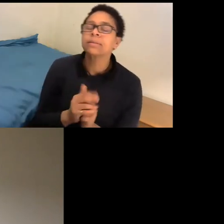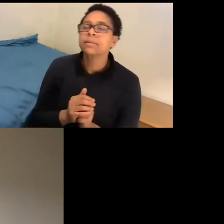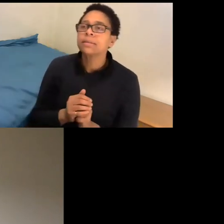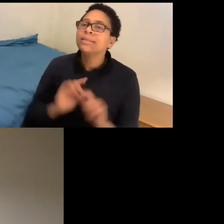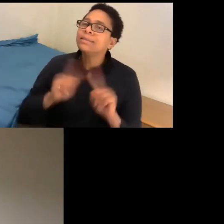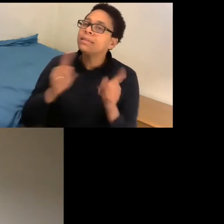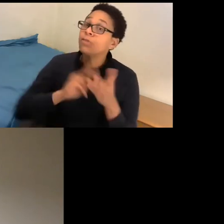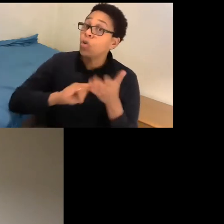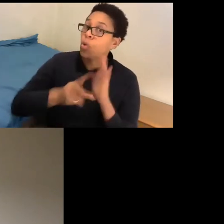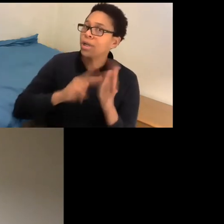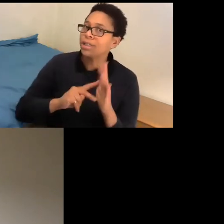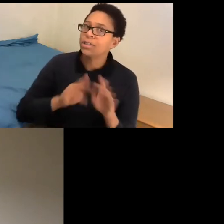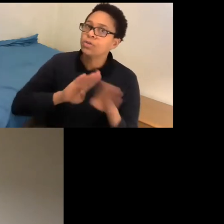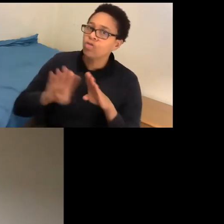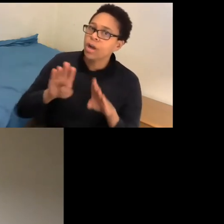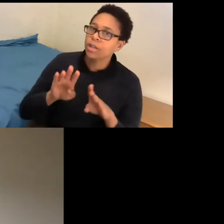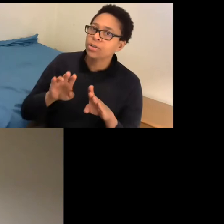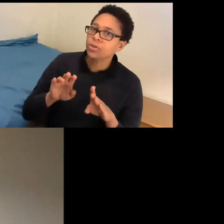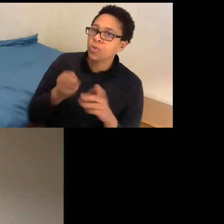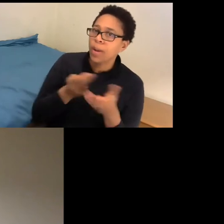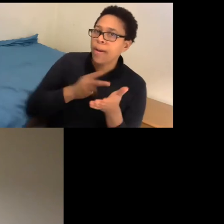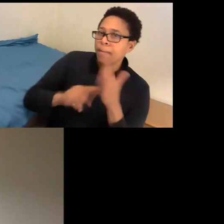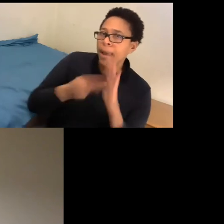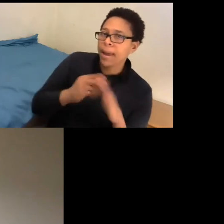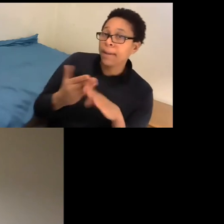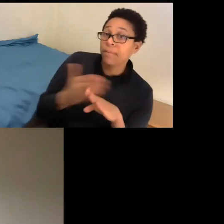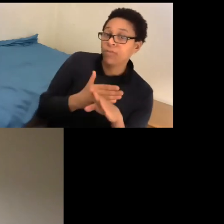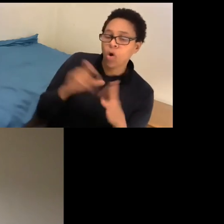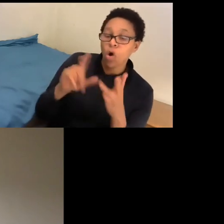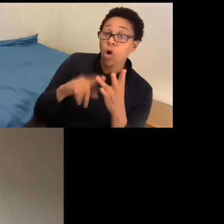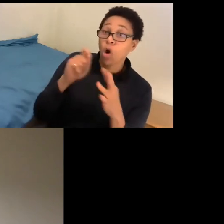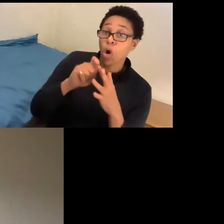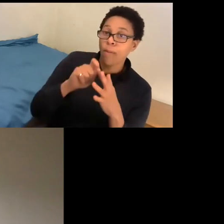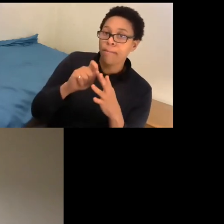towards COP26. So the UN Conference of parties on climate